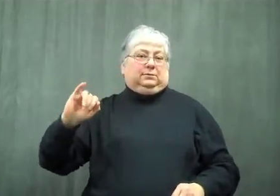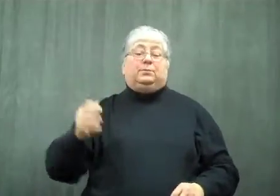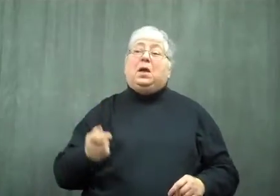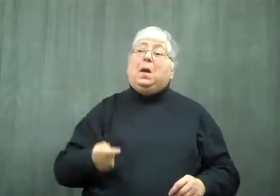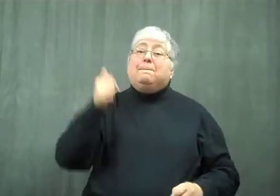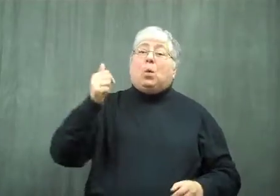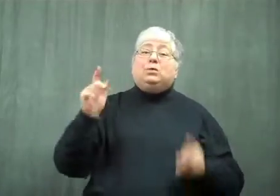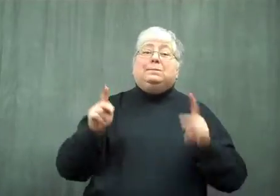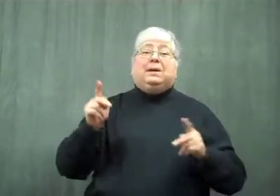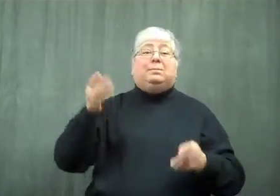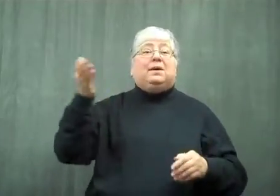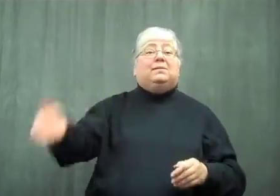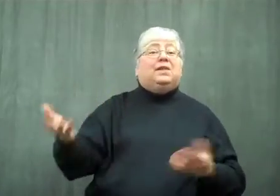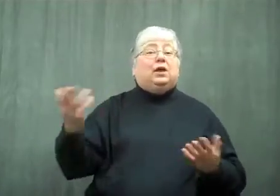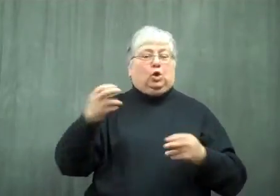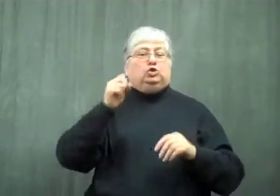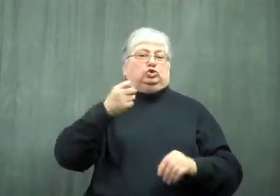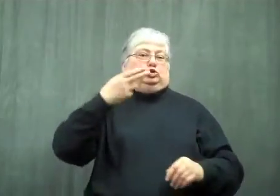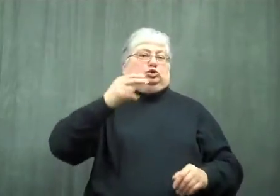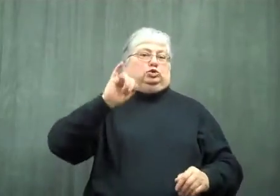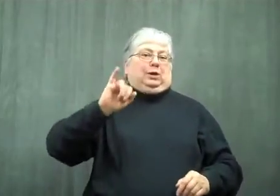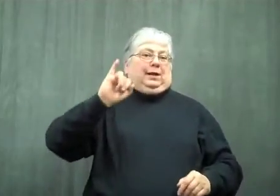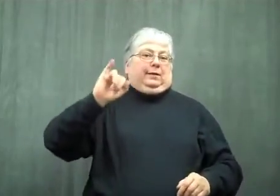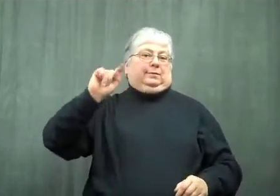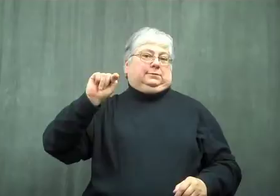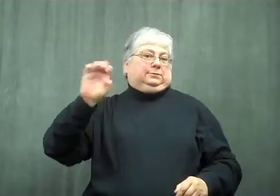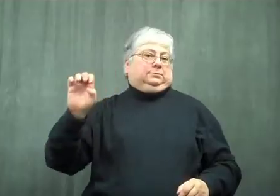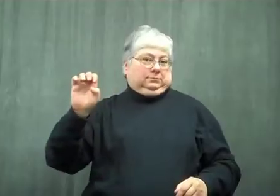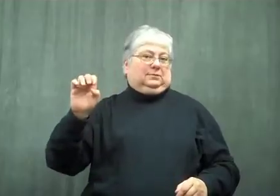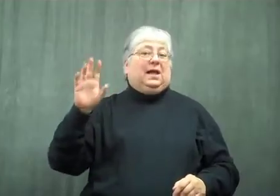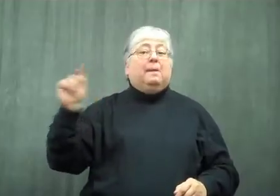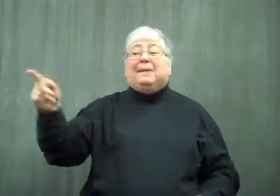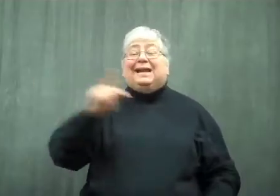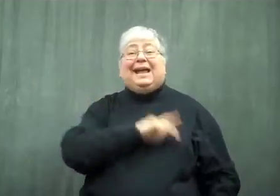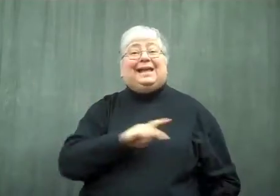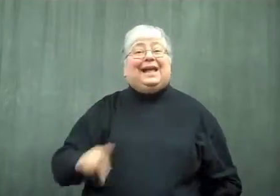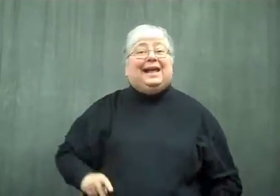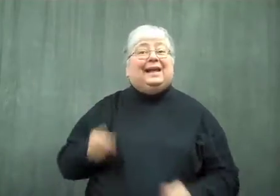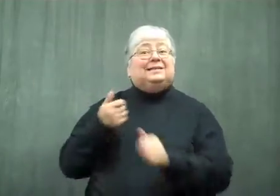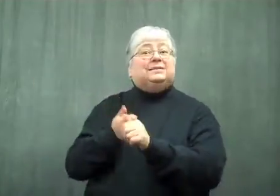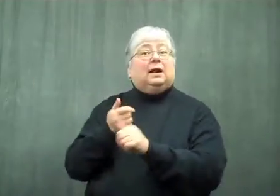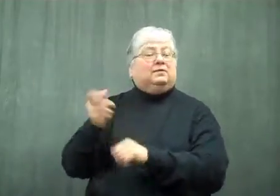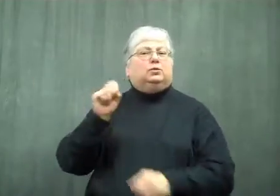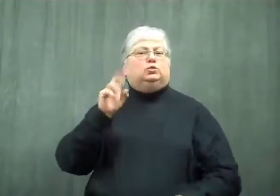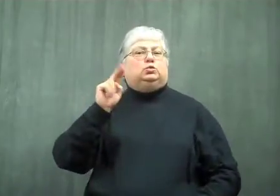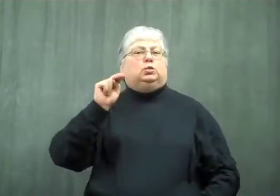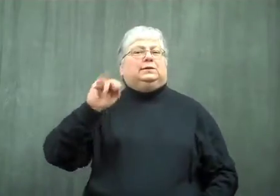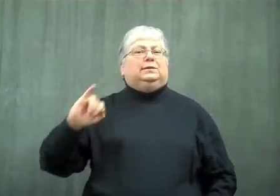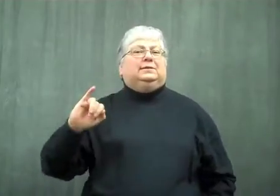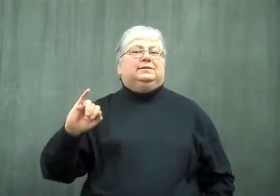The majority of the people are Shiites. The King is Sunni.